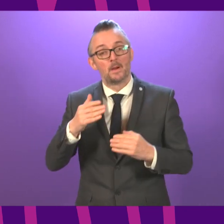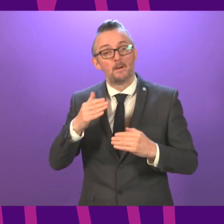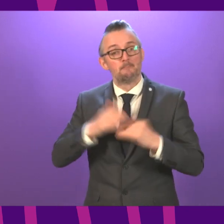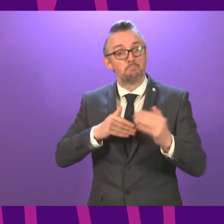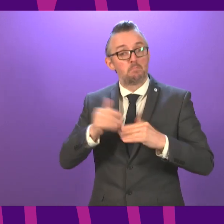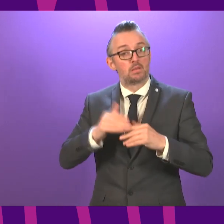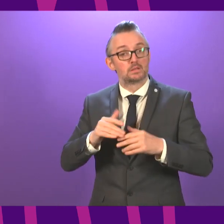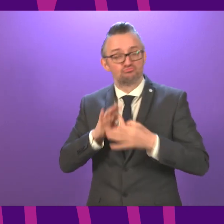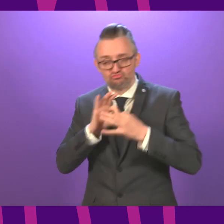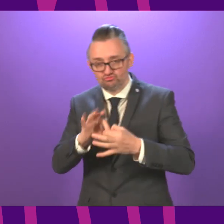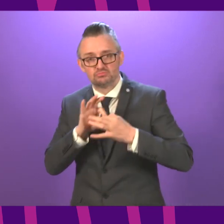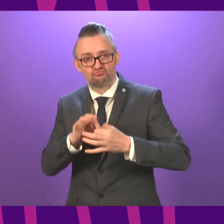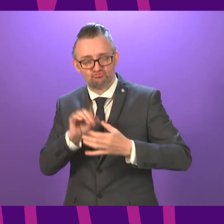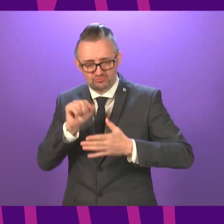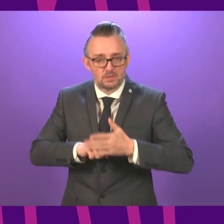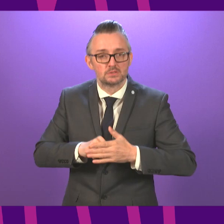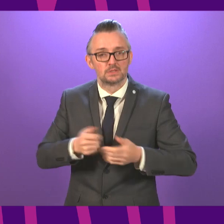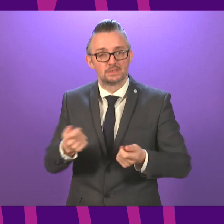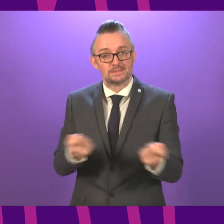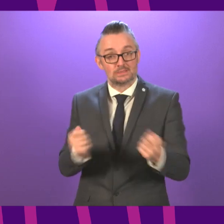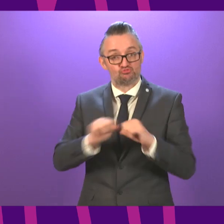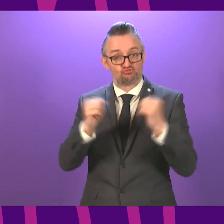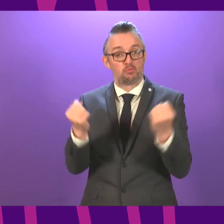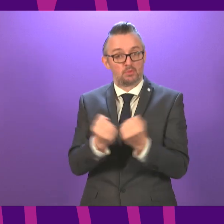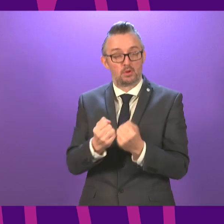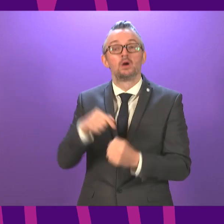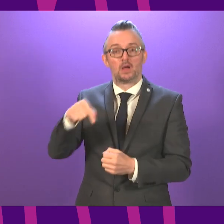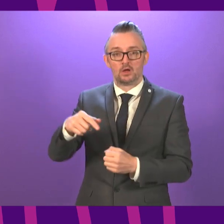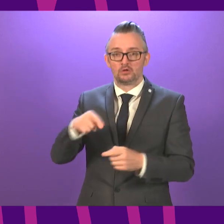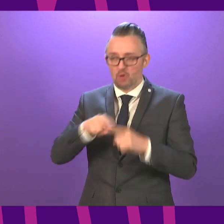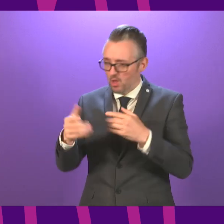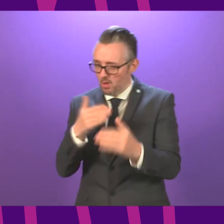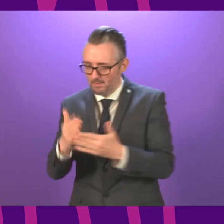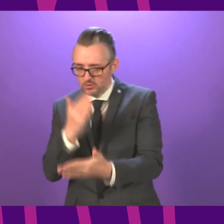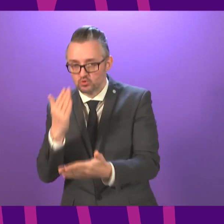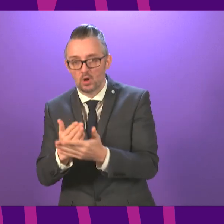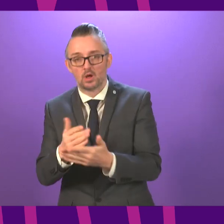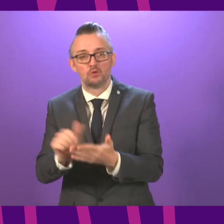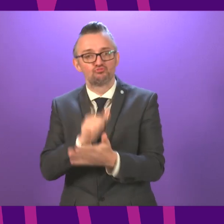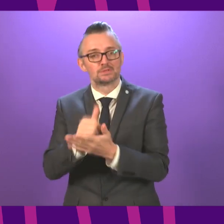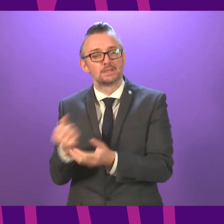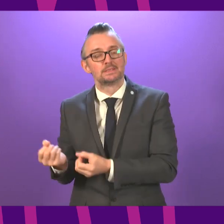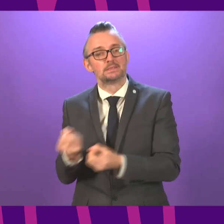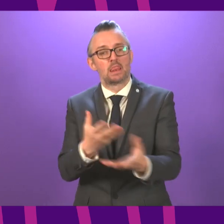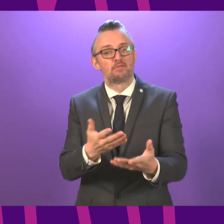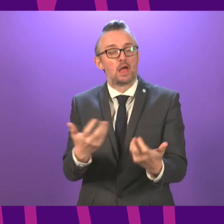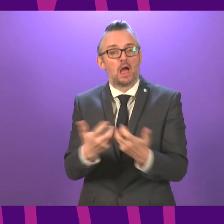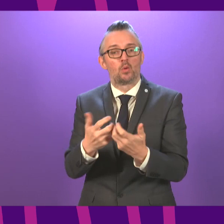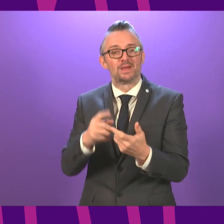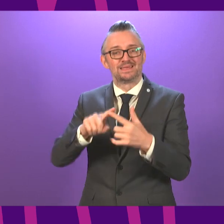and co-ordination across our enterprise agencies to ensure effective delivery of the joint EU exit and Covid-19 response for Scottish businesses.